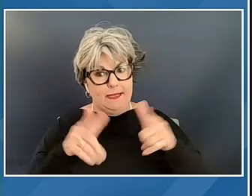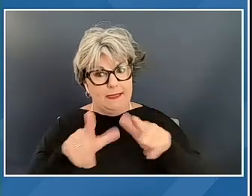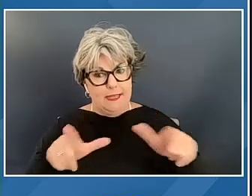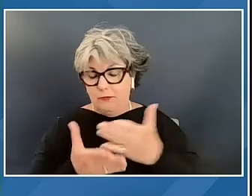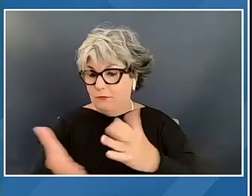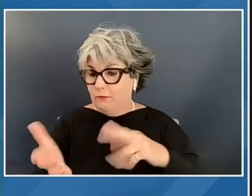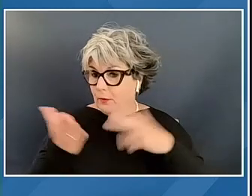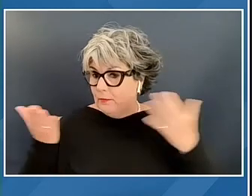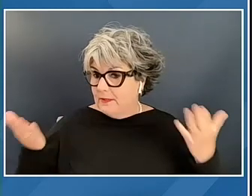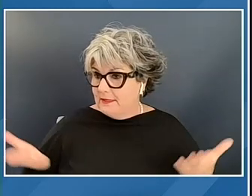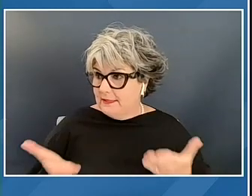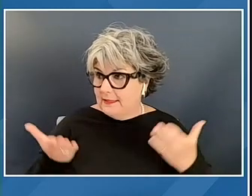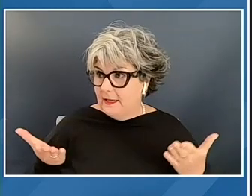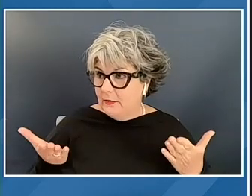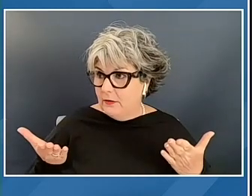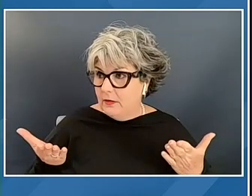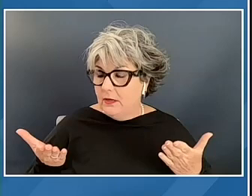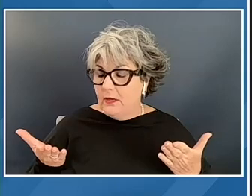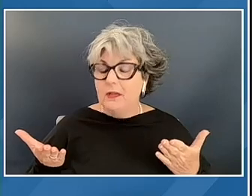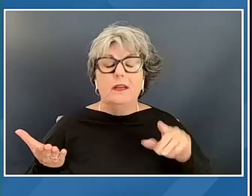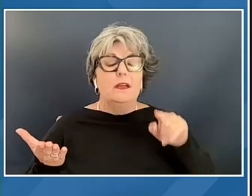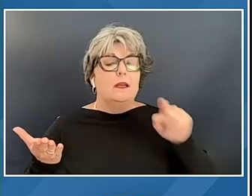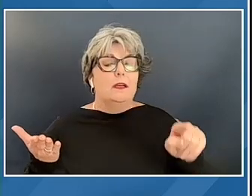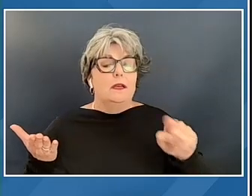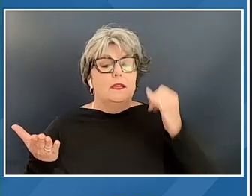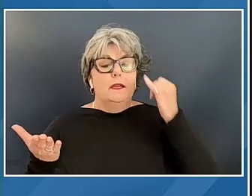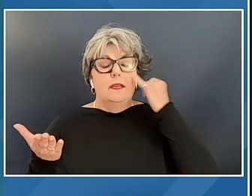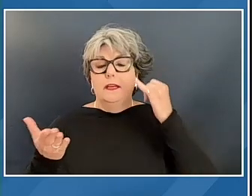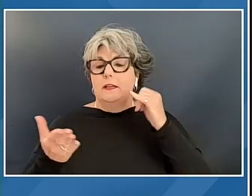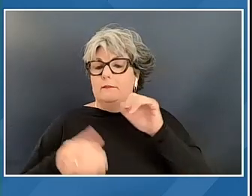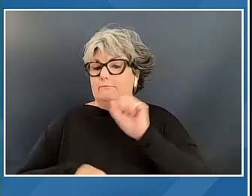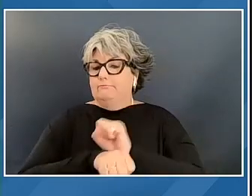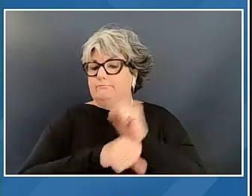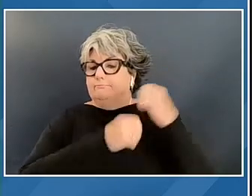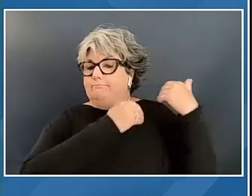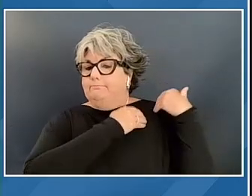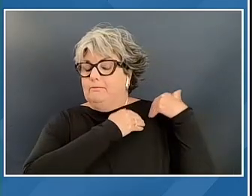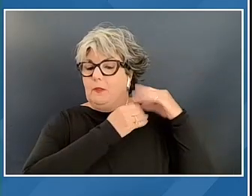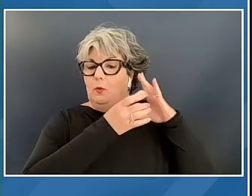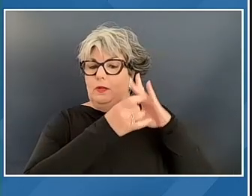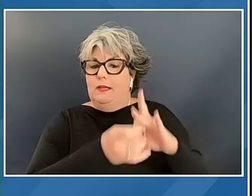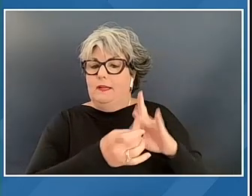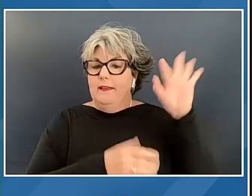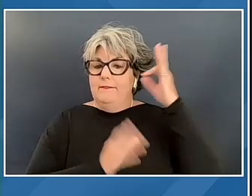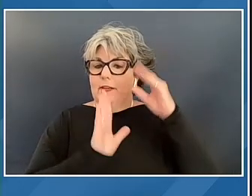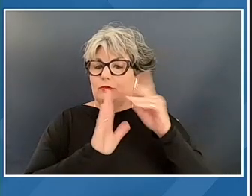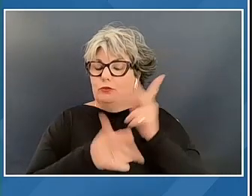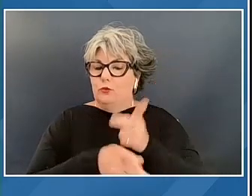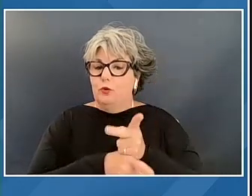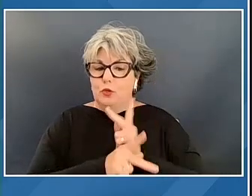this provision says that in carrying out the tasks and purposes related to the Federal Student Loan programs authorized